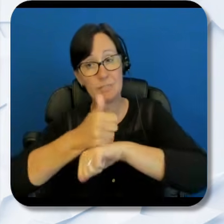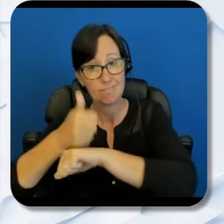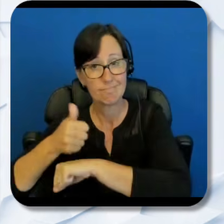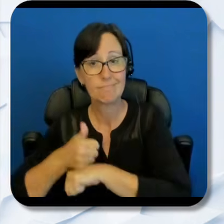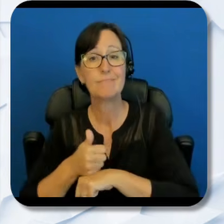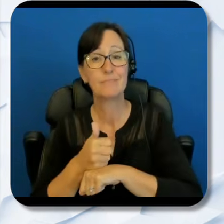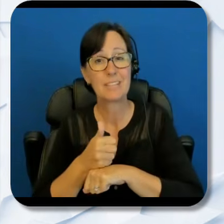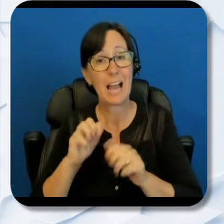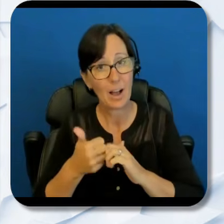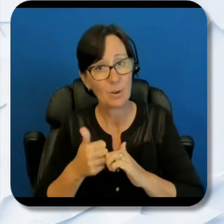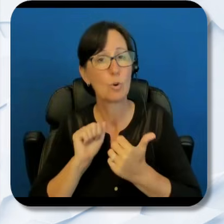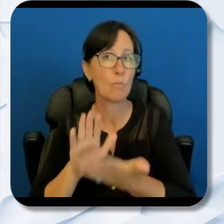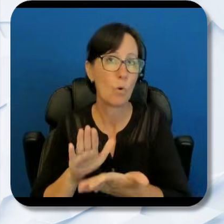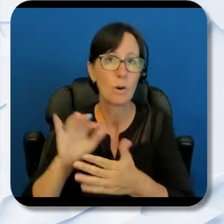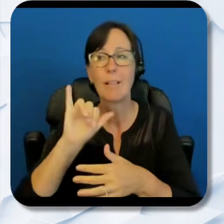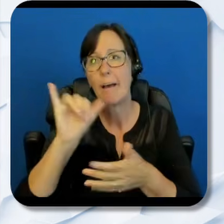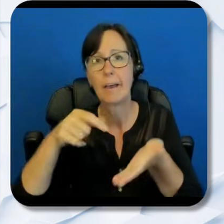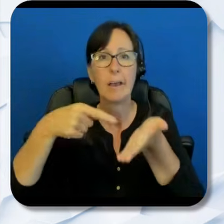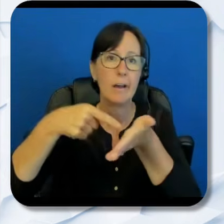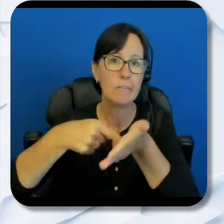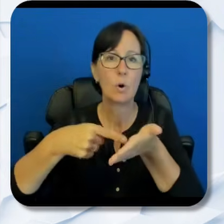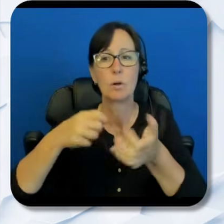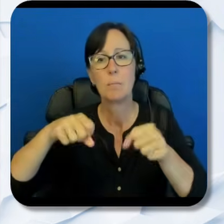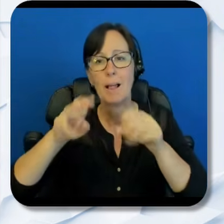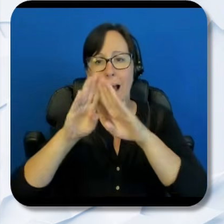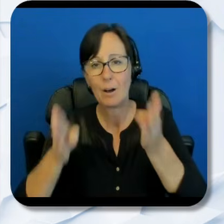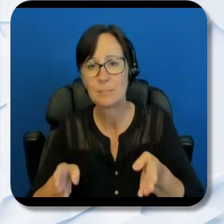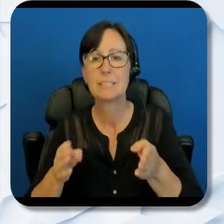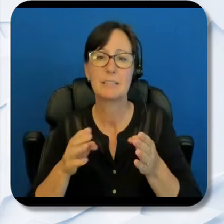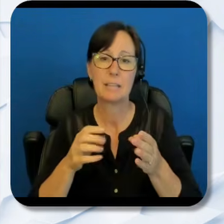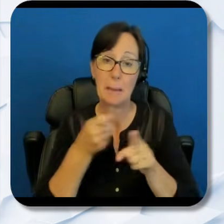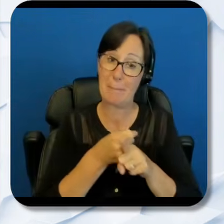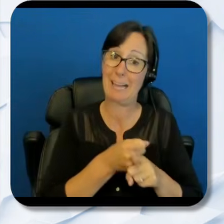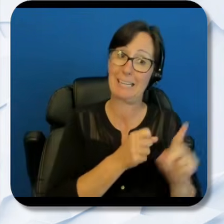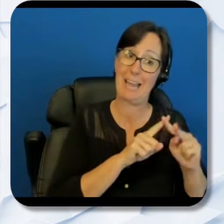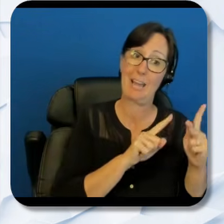the housing affordability crisis as it impacts students and families in K-12,